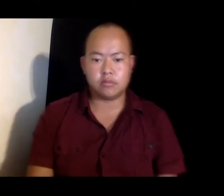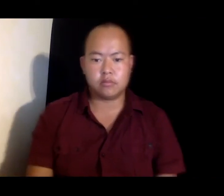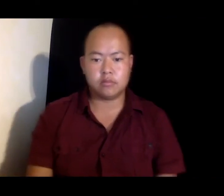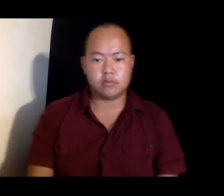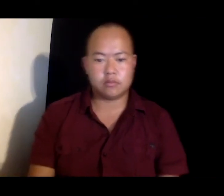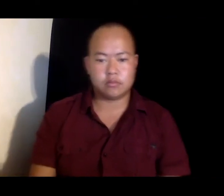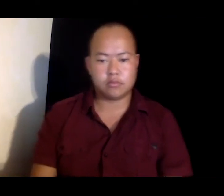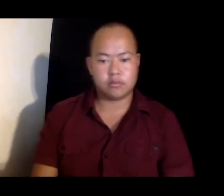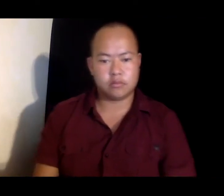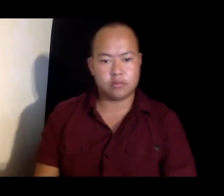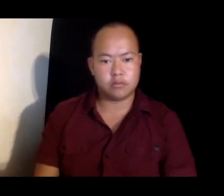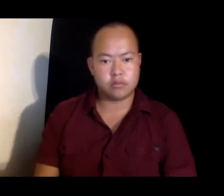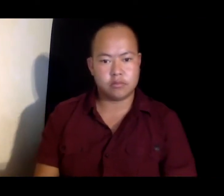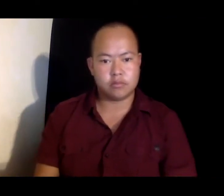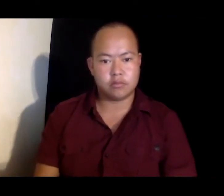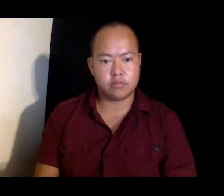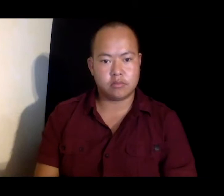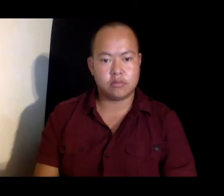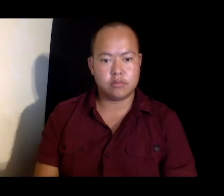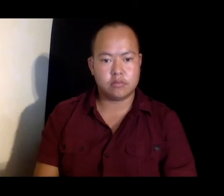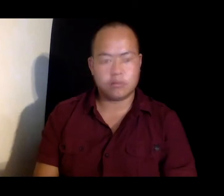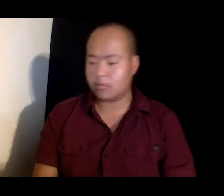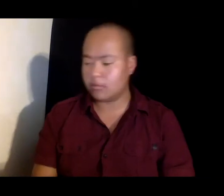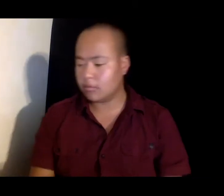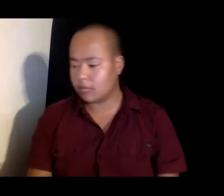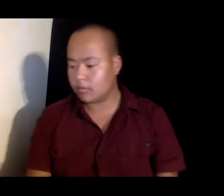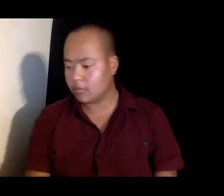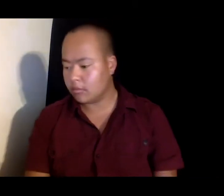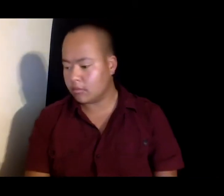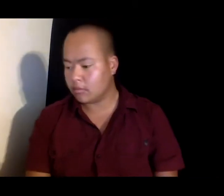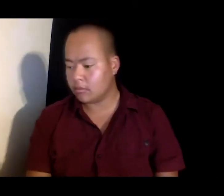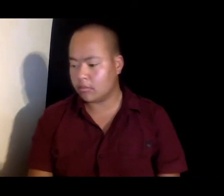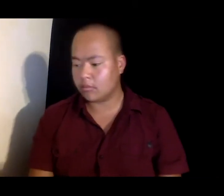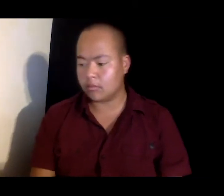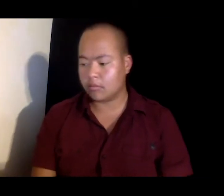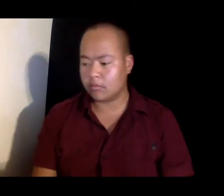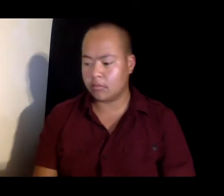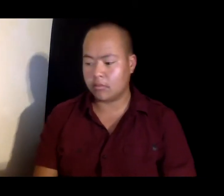that you know how difficult it is to find jobs for them. It's very difficult.